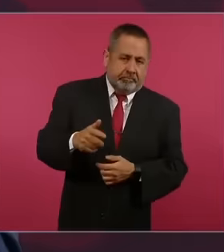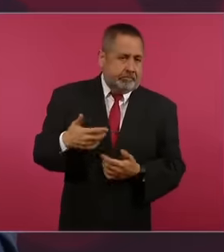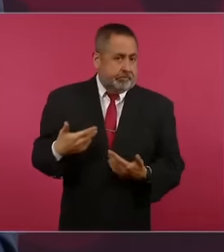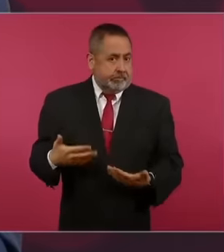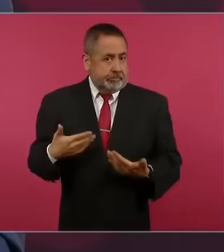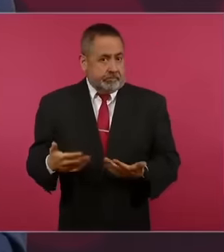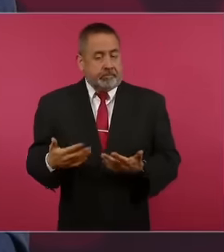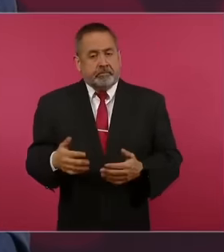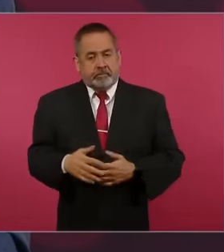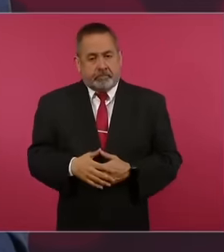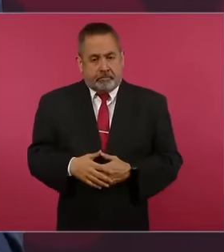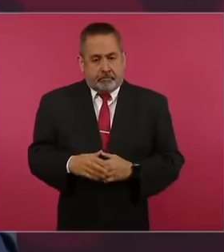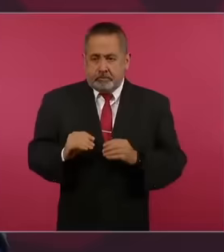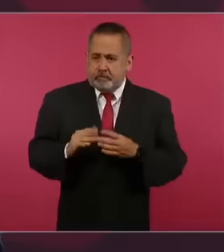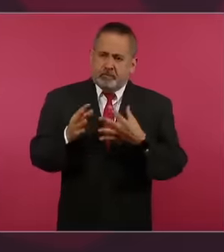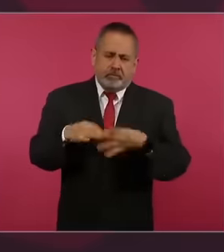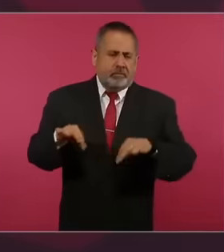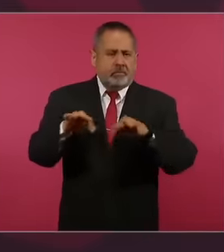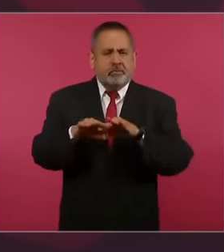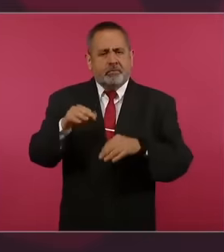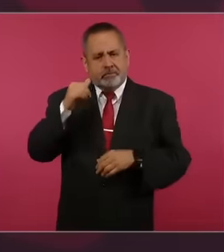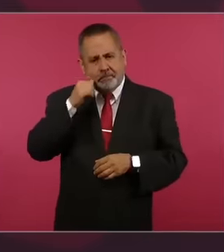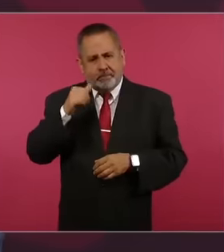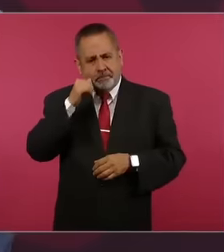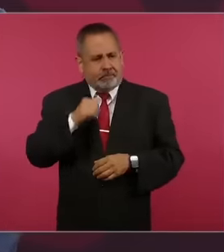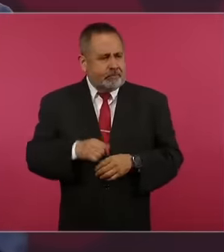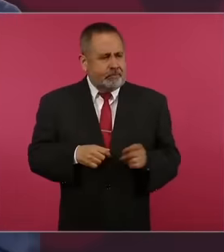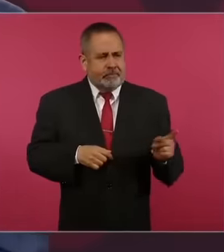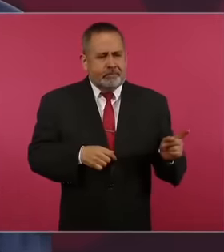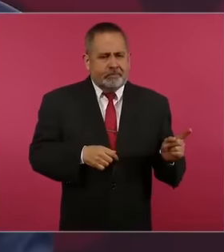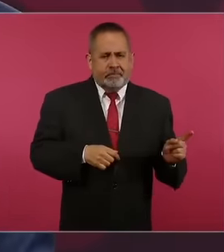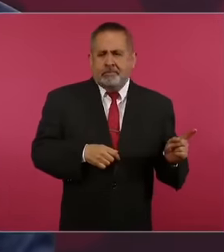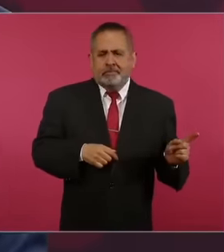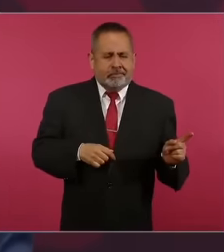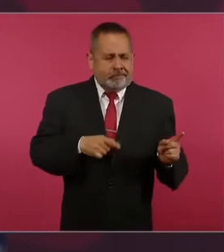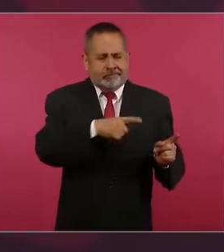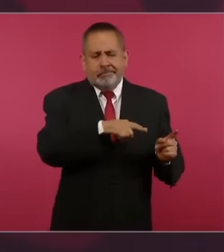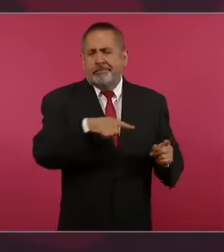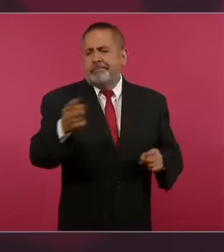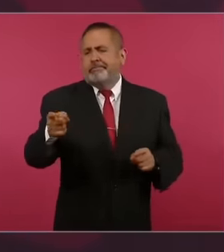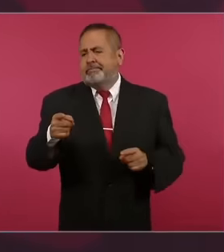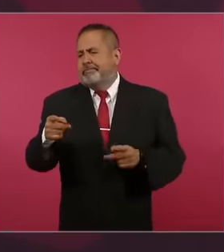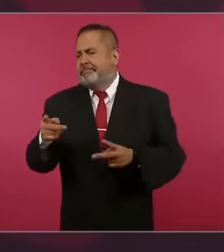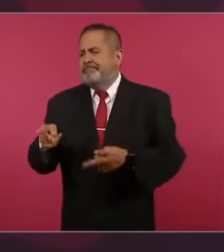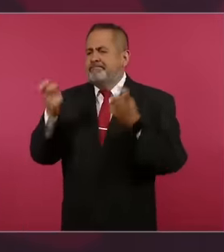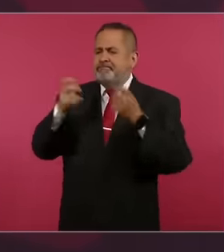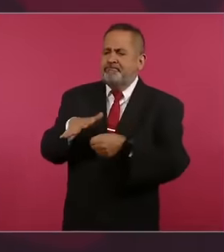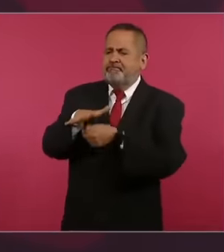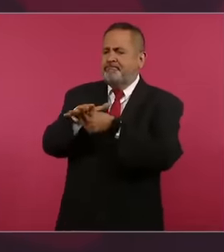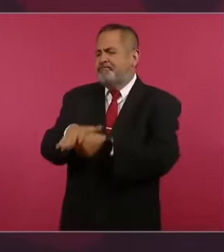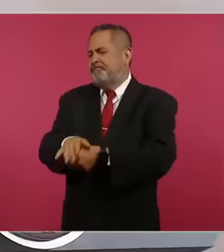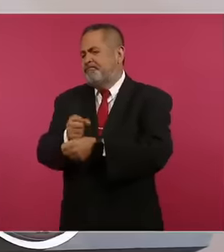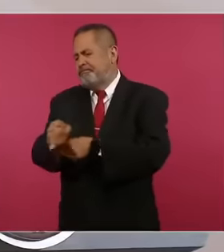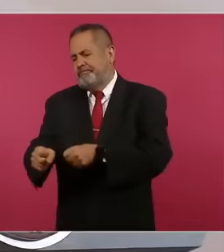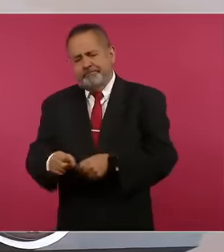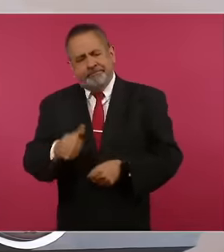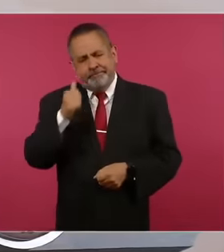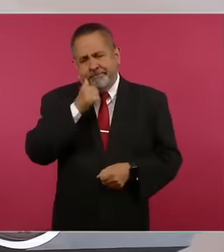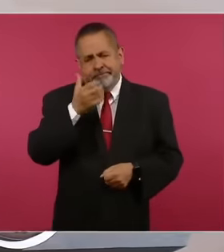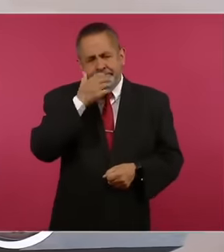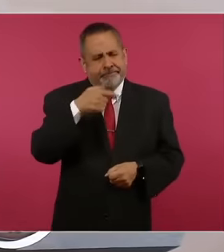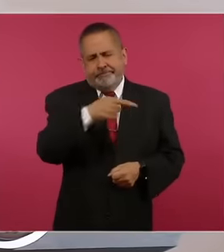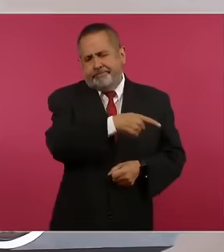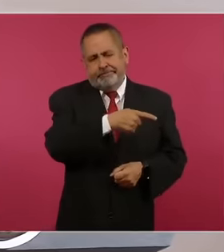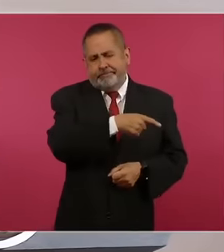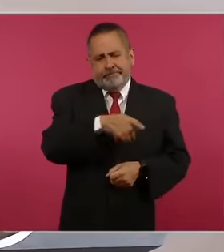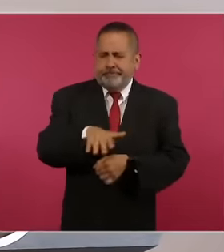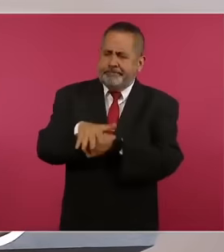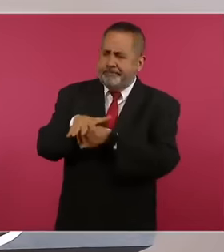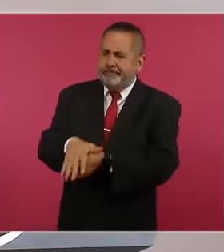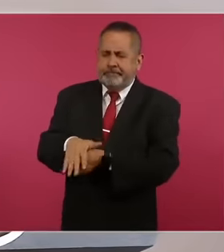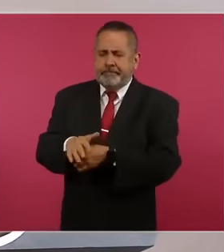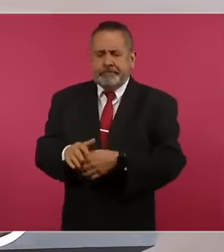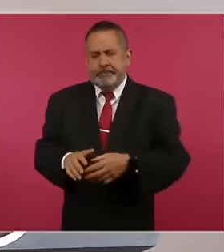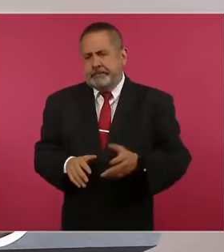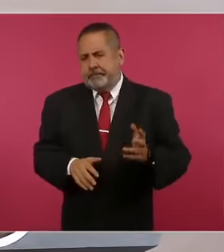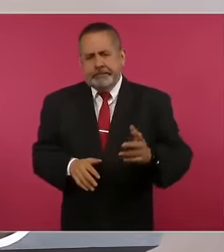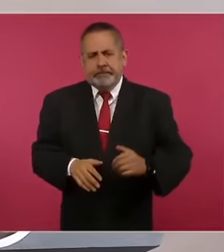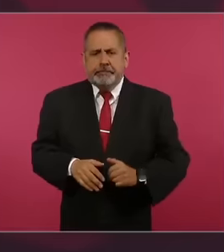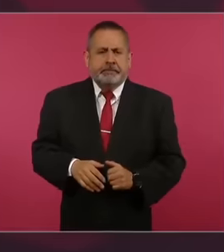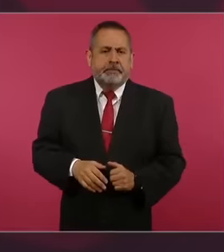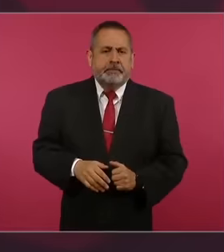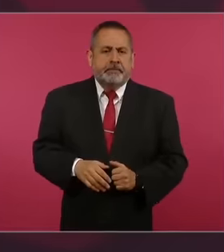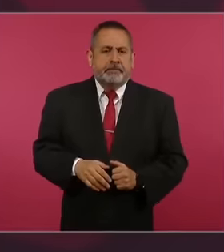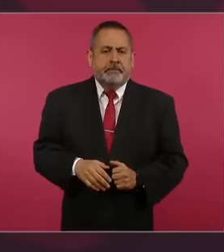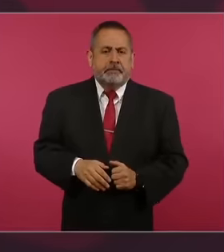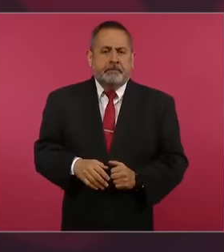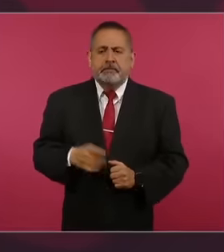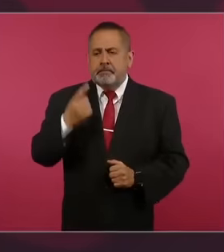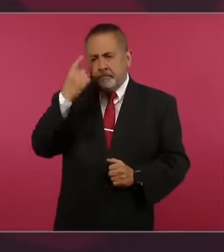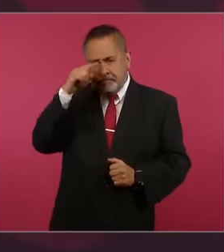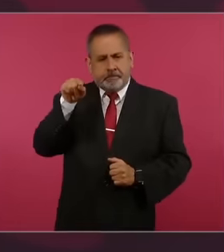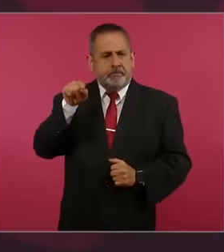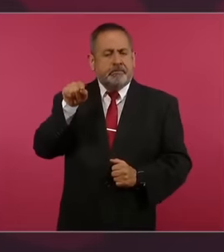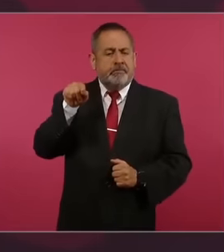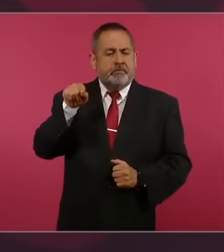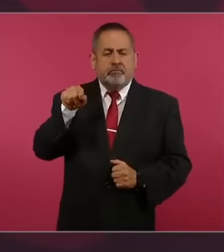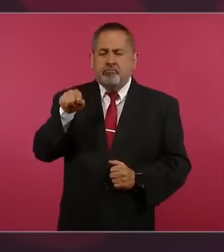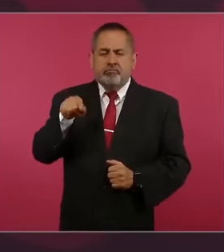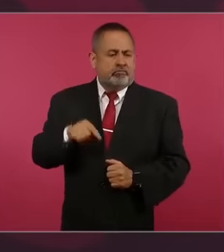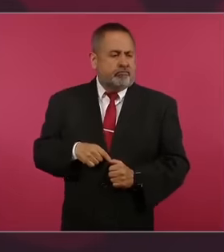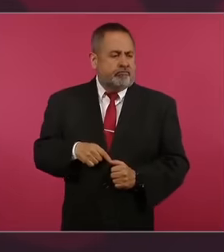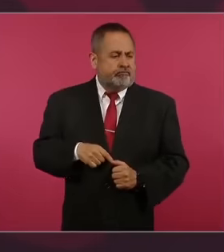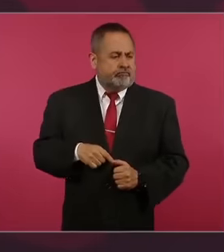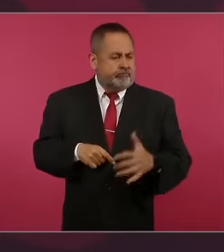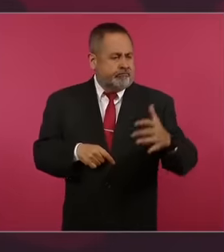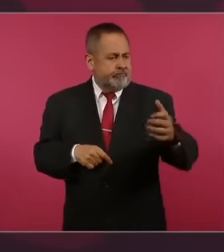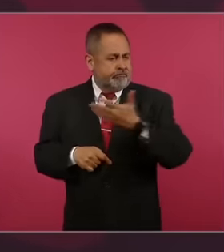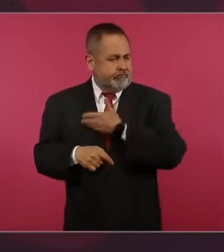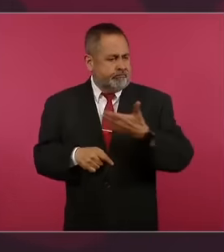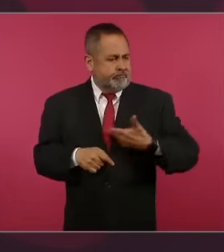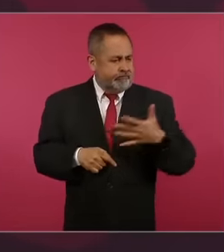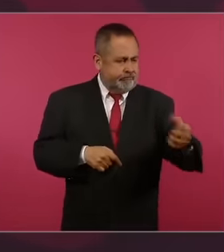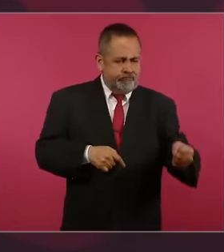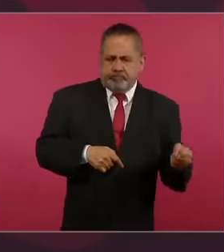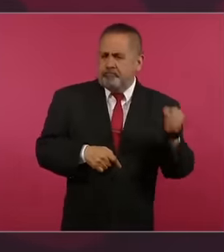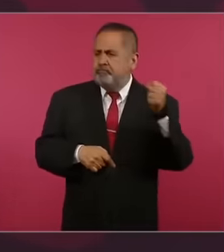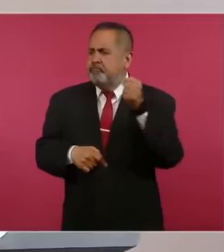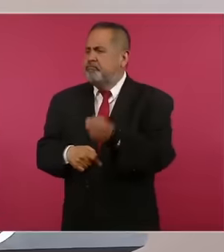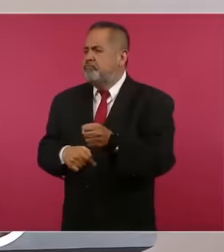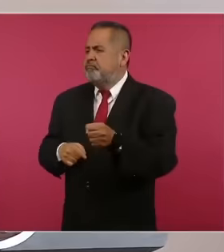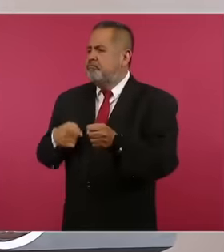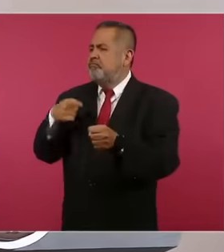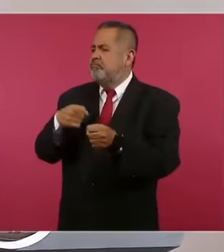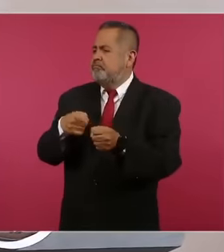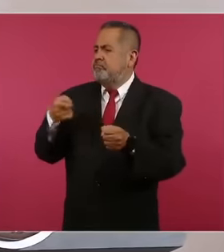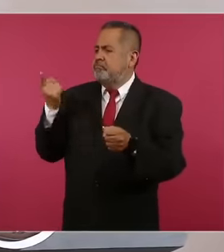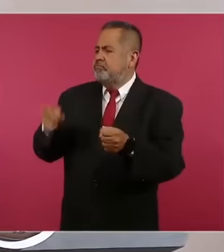to subdue to loot the people to repress to impose oligarchic governments what